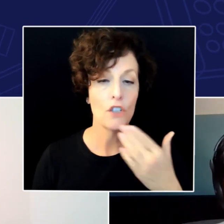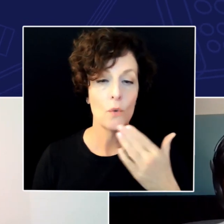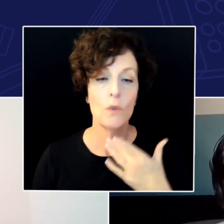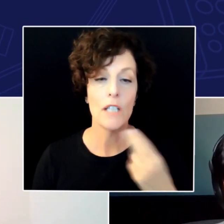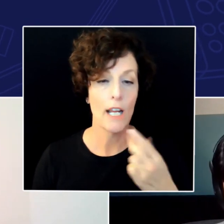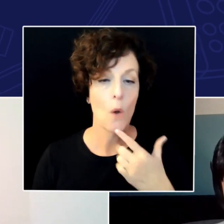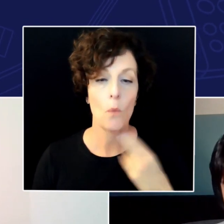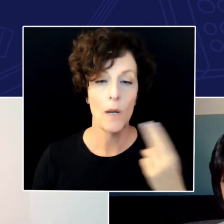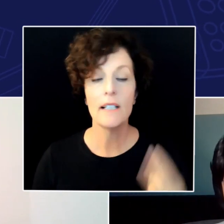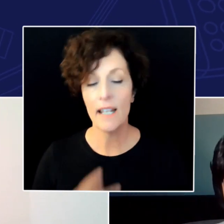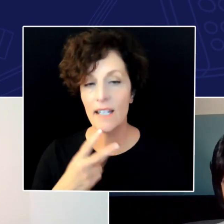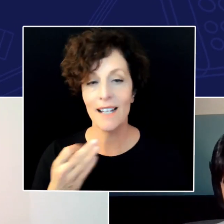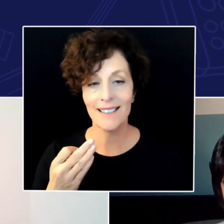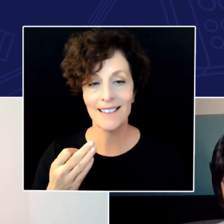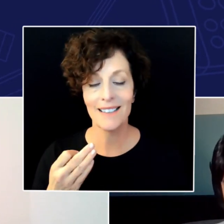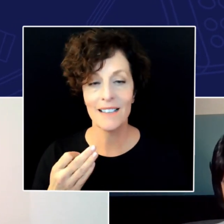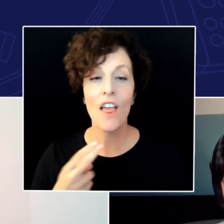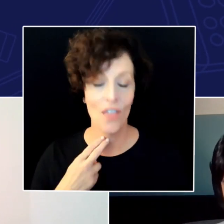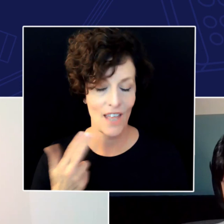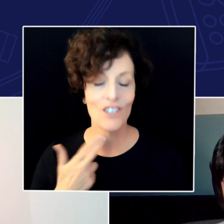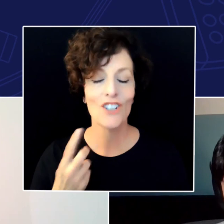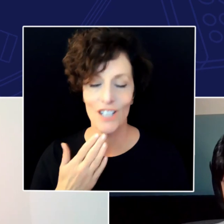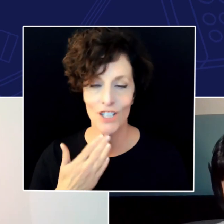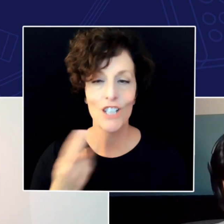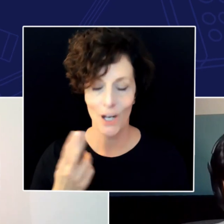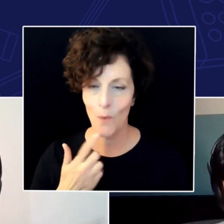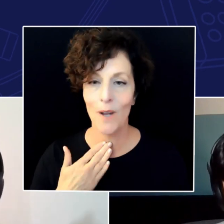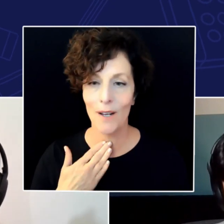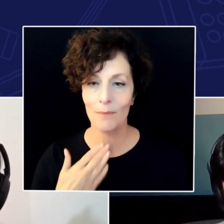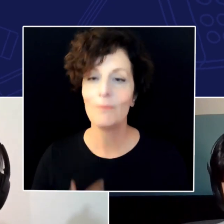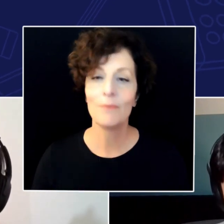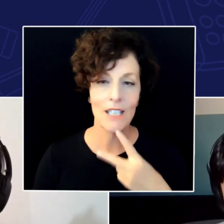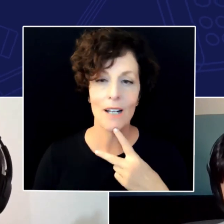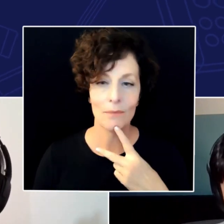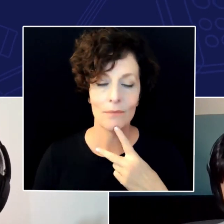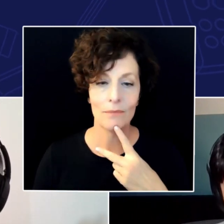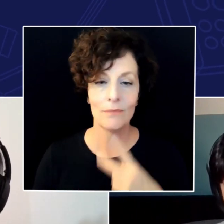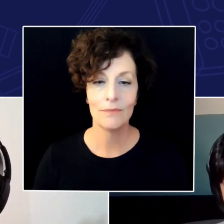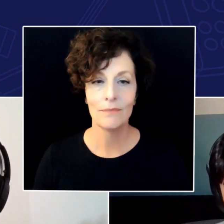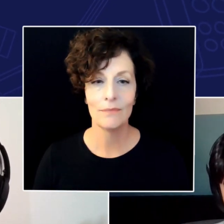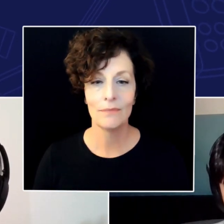[DR. CHIANG:] Yes. Yes, that's a good takeaway.